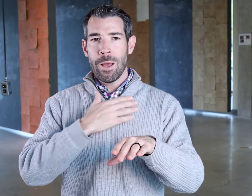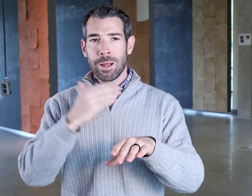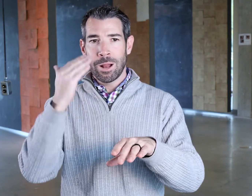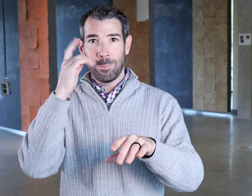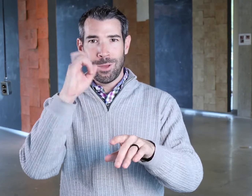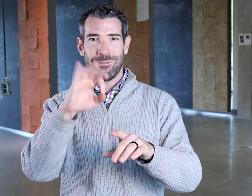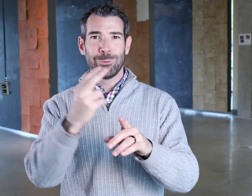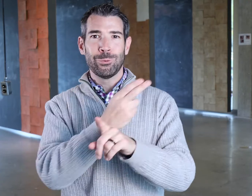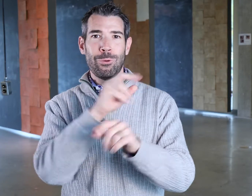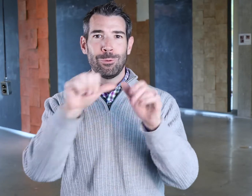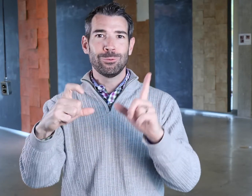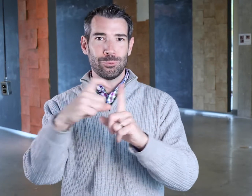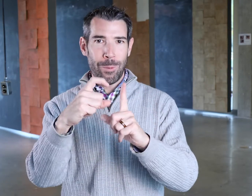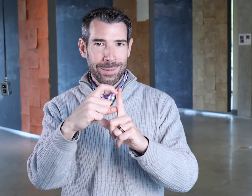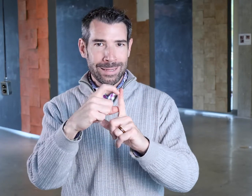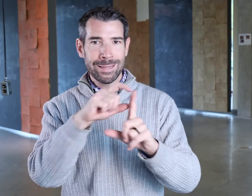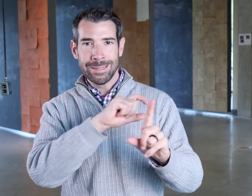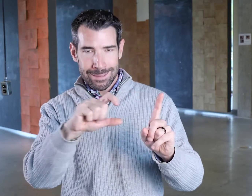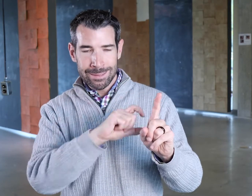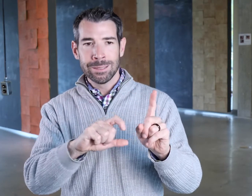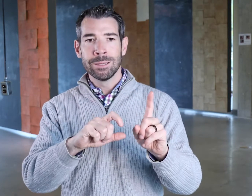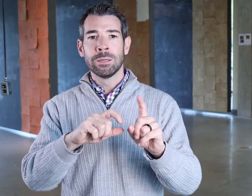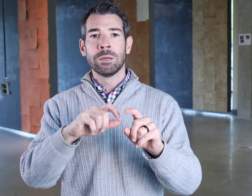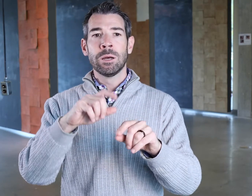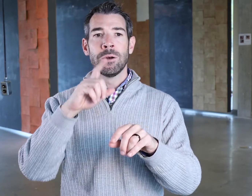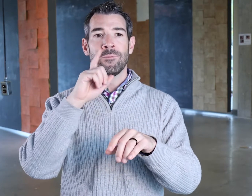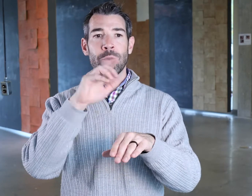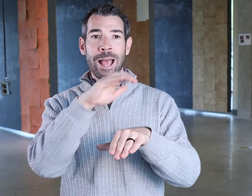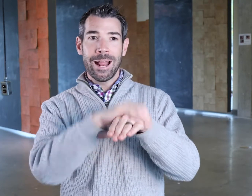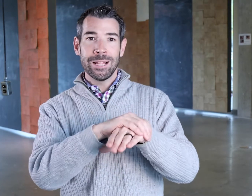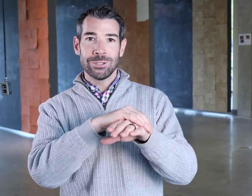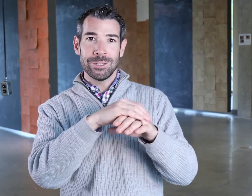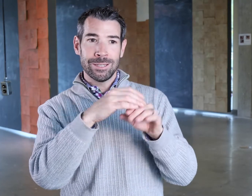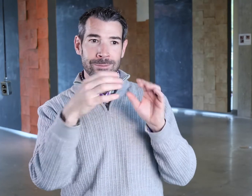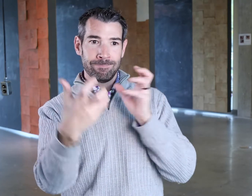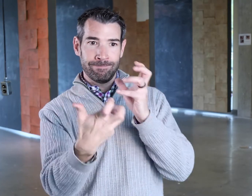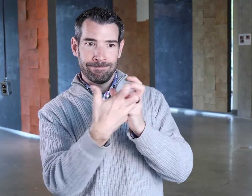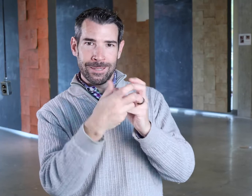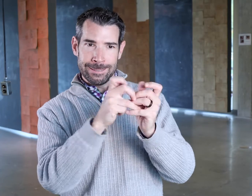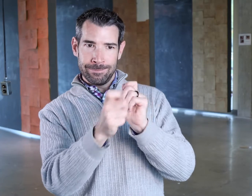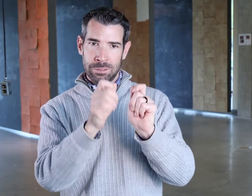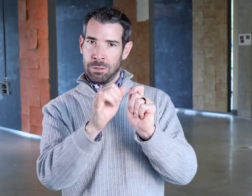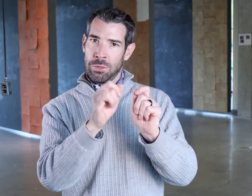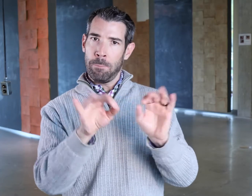use architectural terminology. I've had to make sure that all my answers make